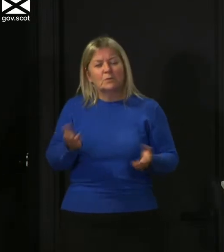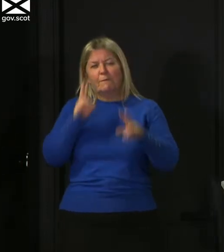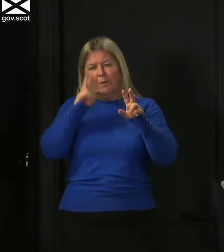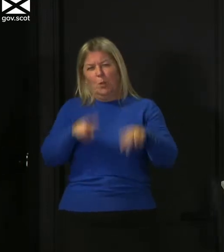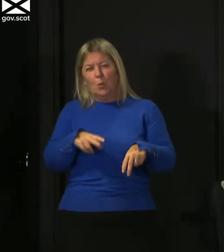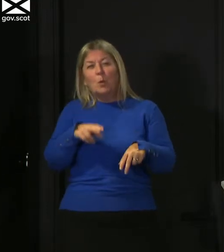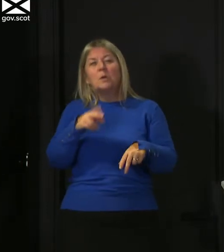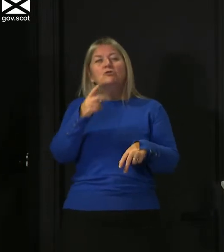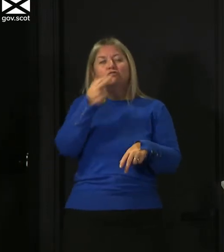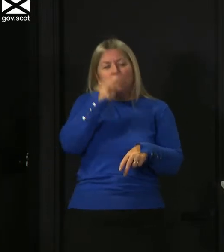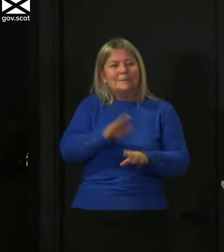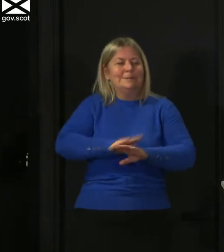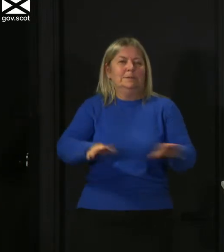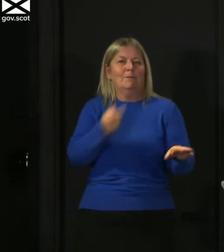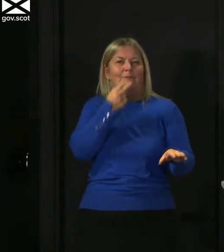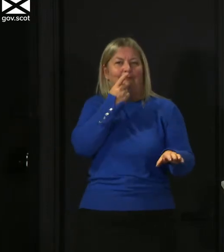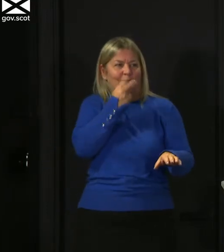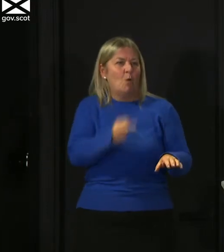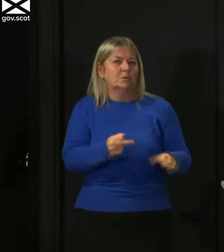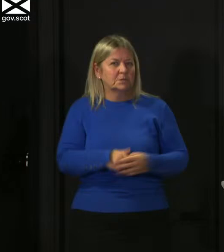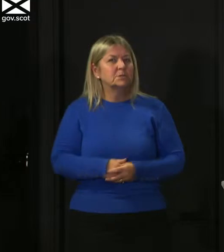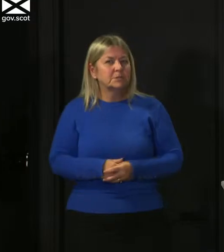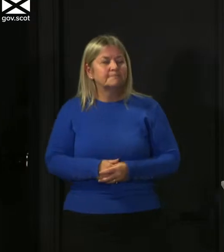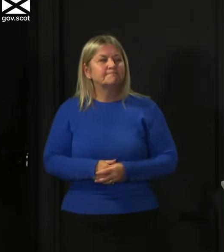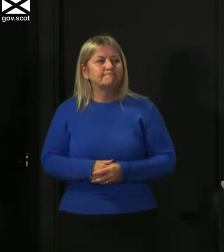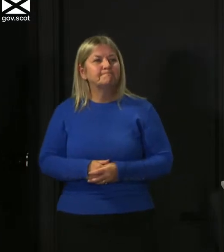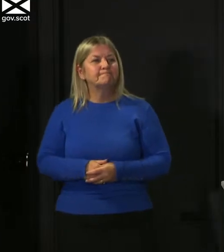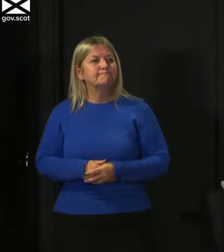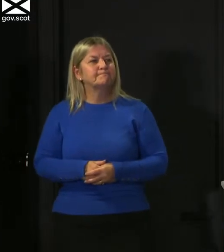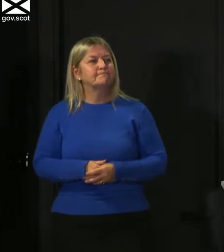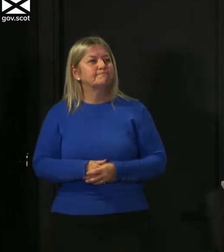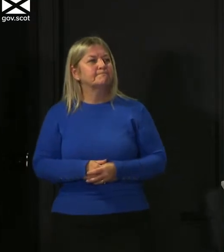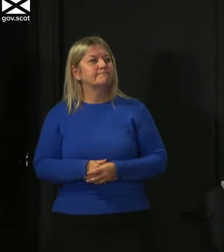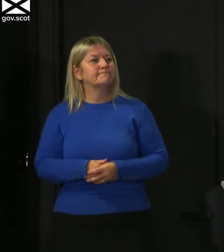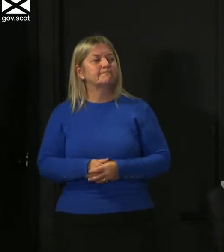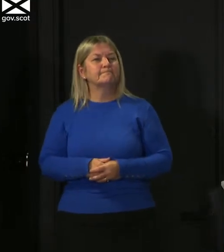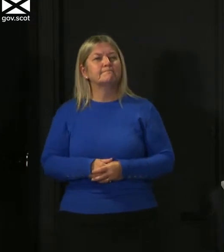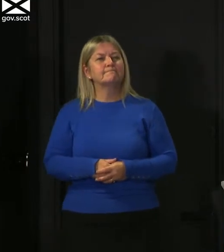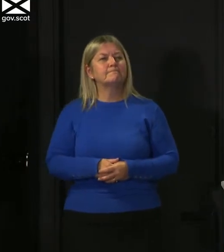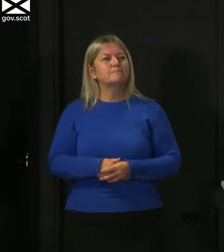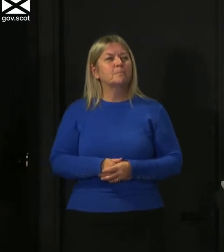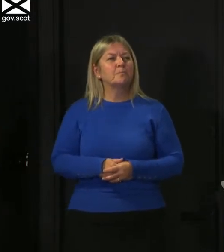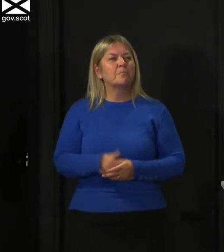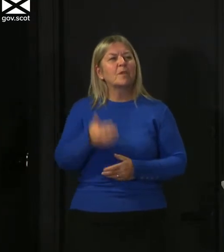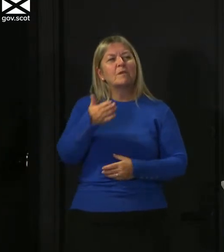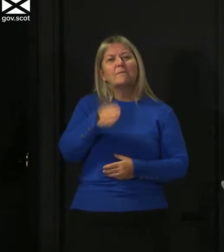alerts that should not be given to people. Kaye Nicolson from STV.